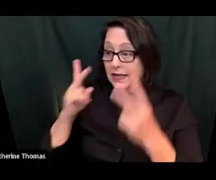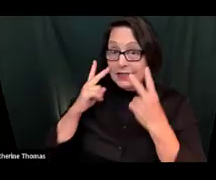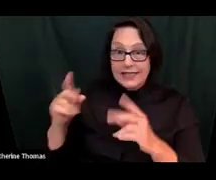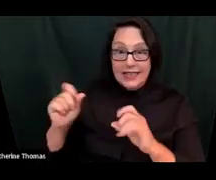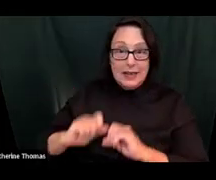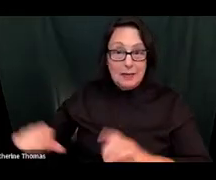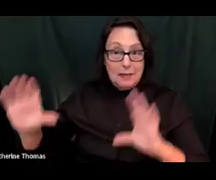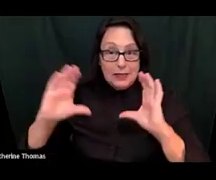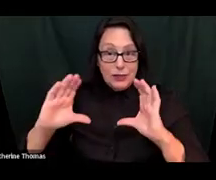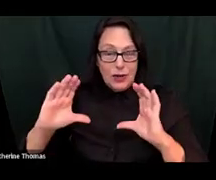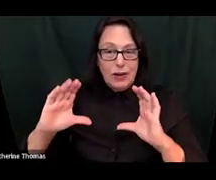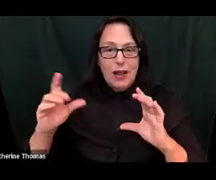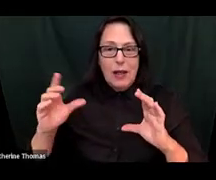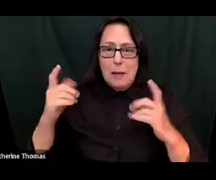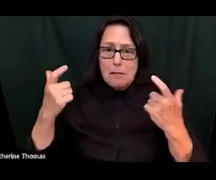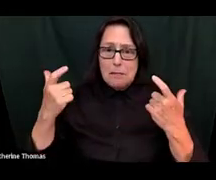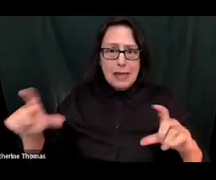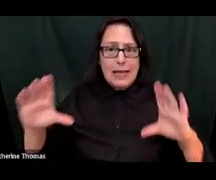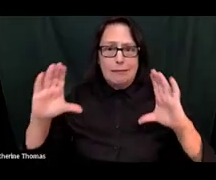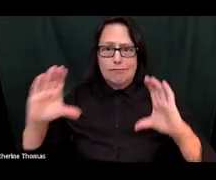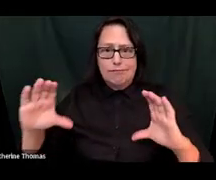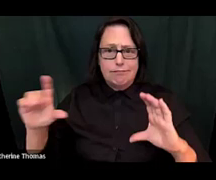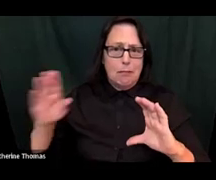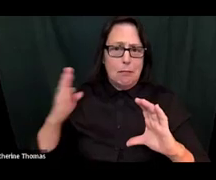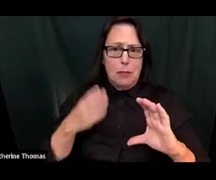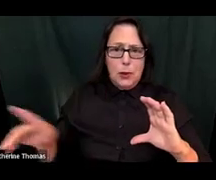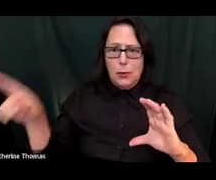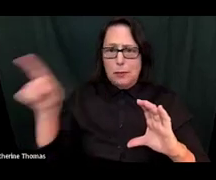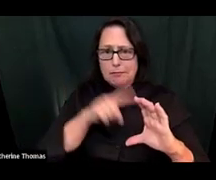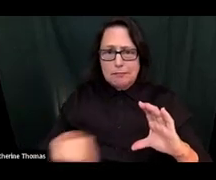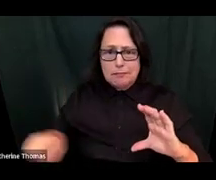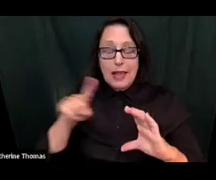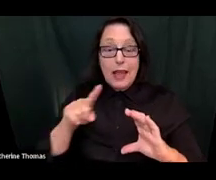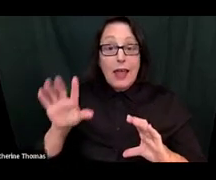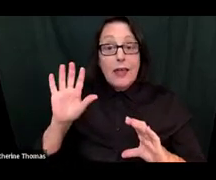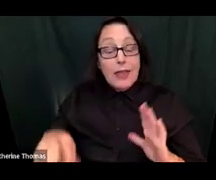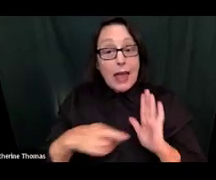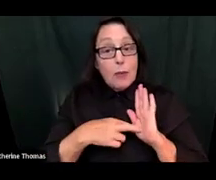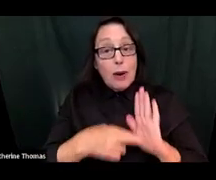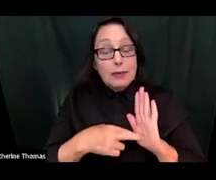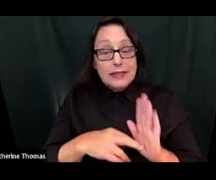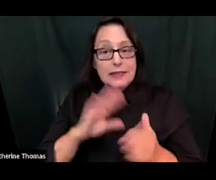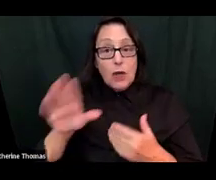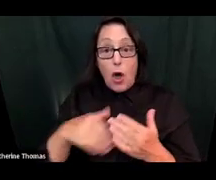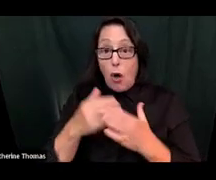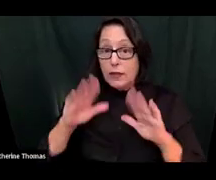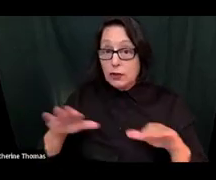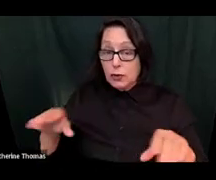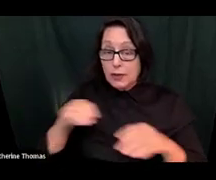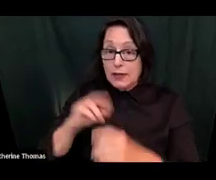visual on the screen, there's a large blue circle and that represents all the children in the US,